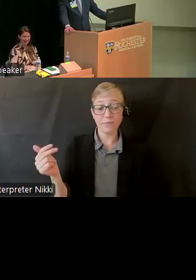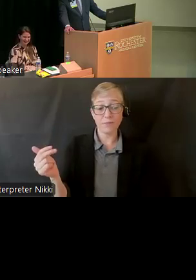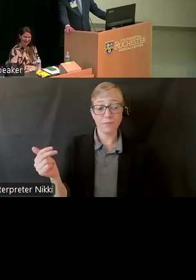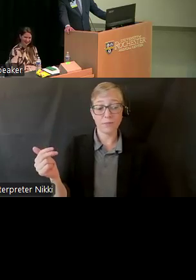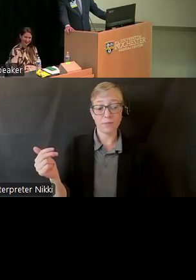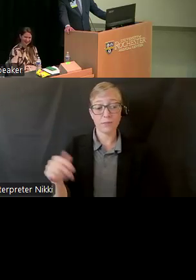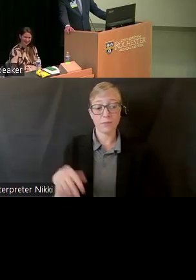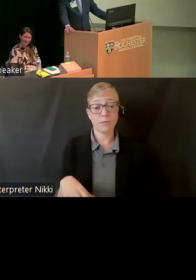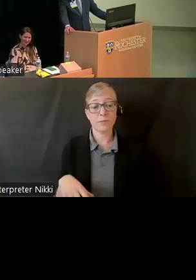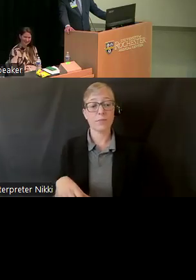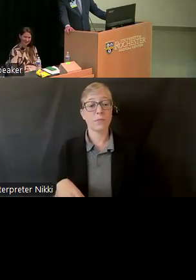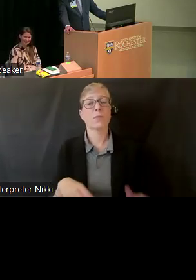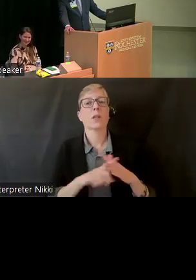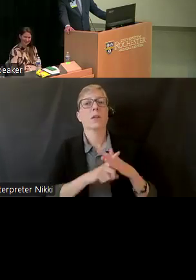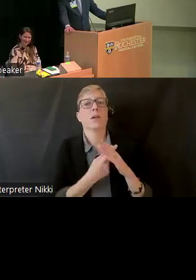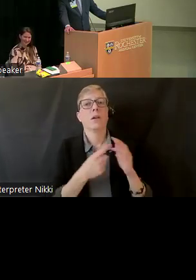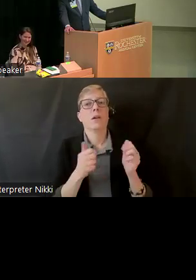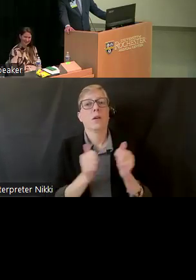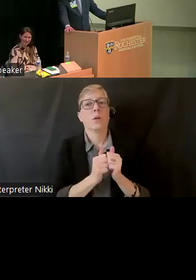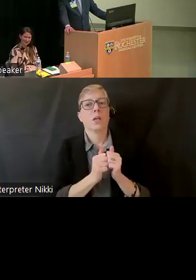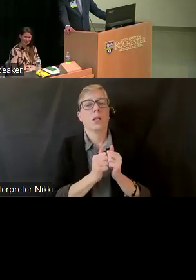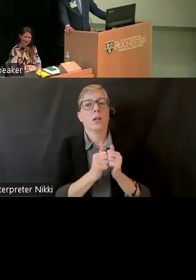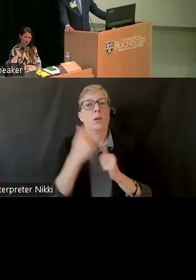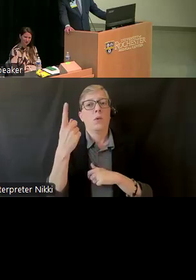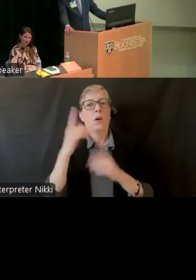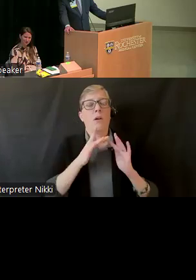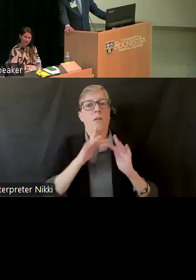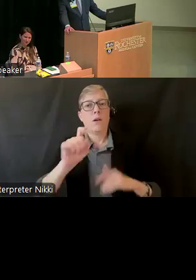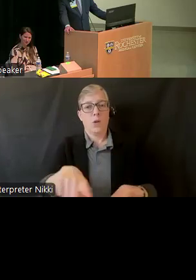one of the questions that came in online um this is an acknowledgement that third